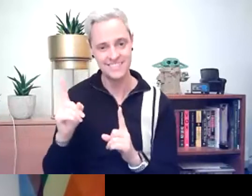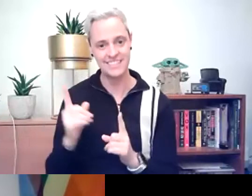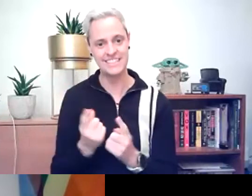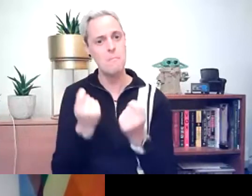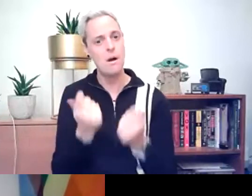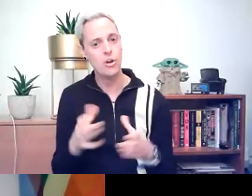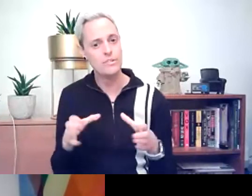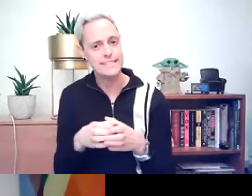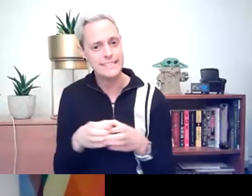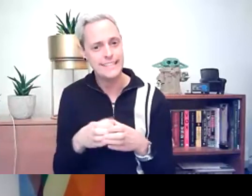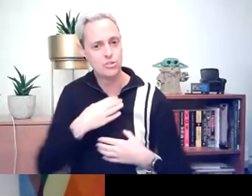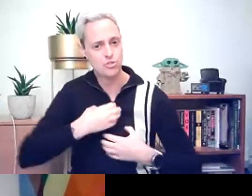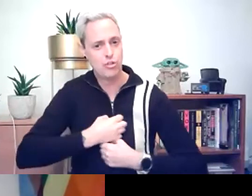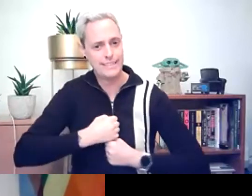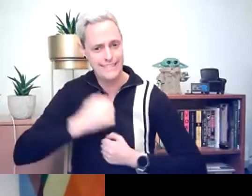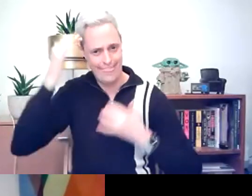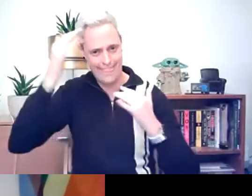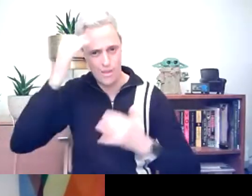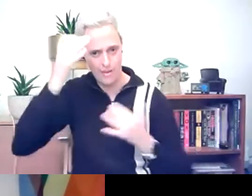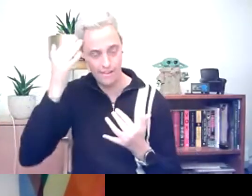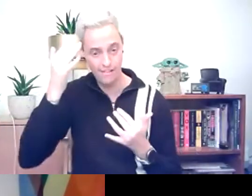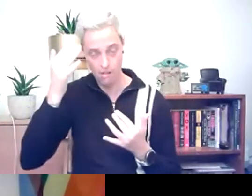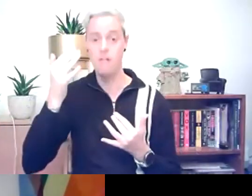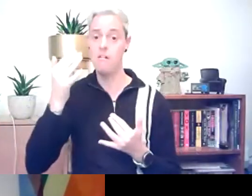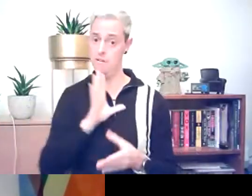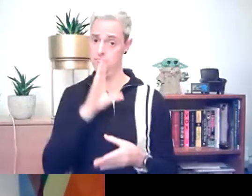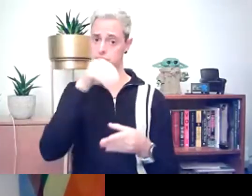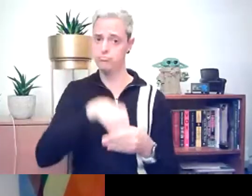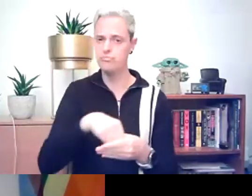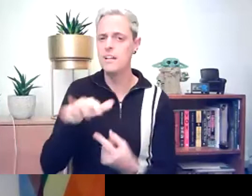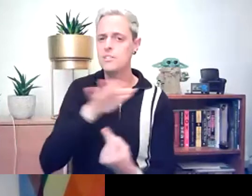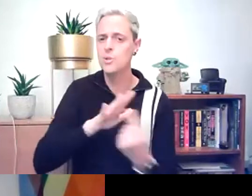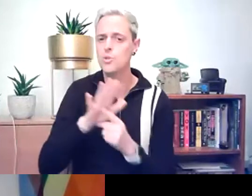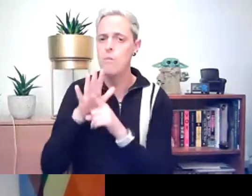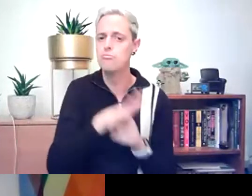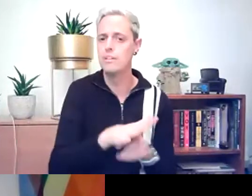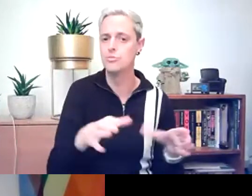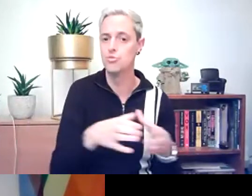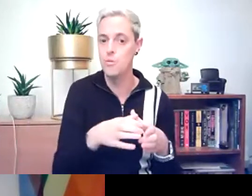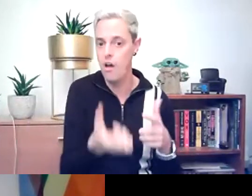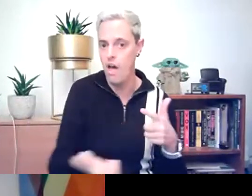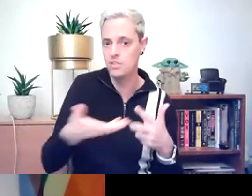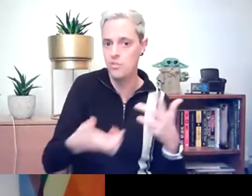treatment in the clinics and all these sorts of things.